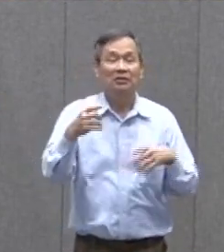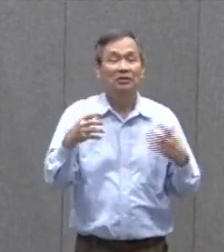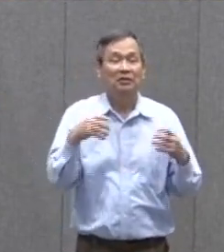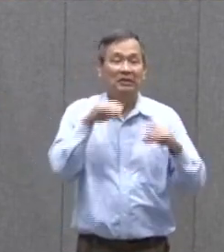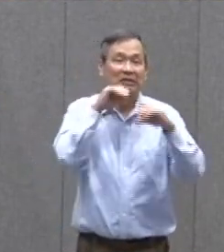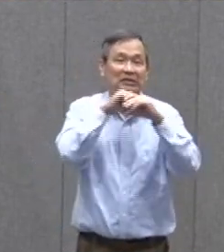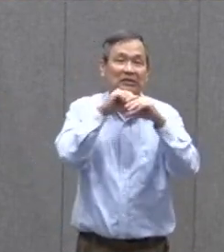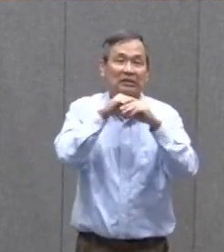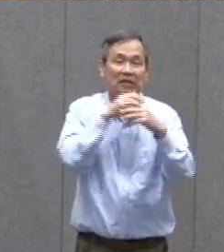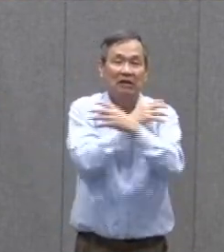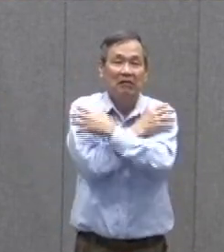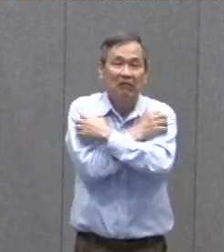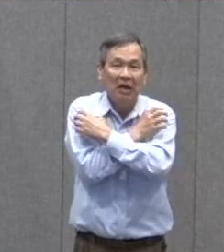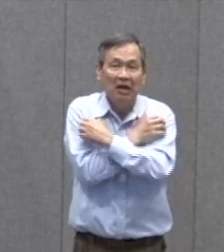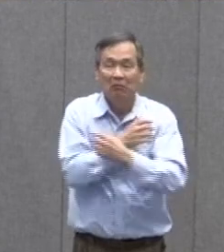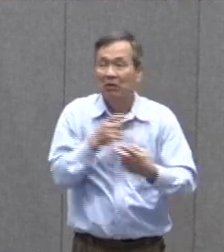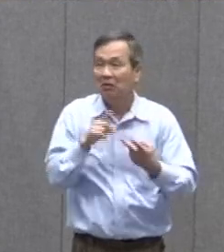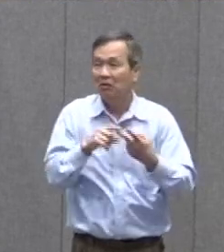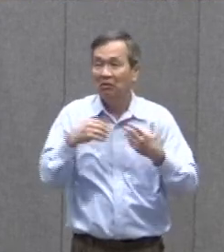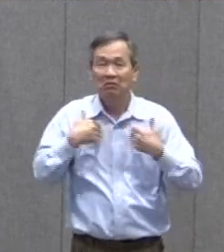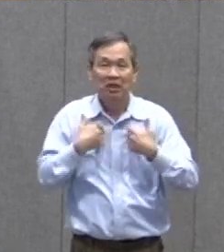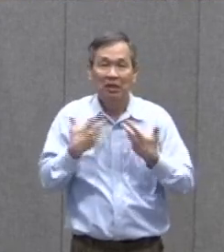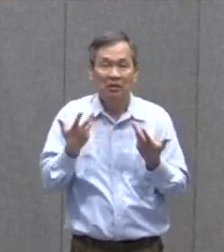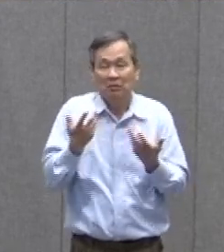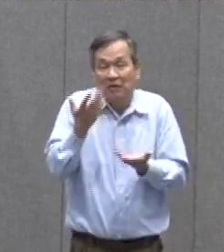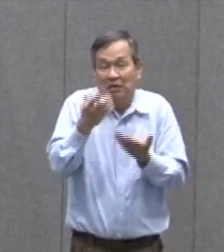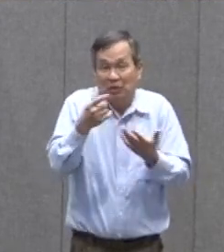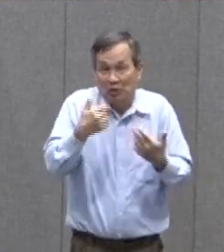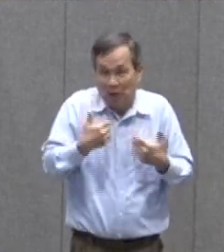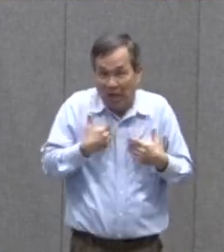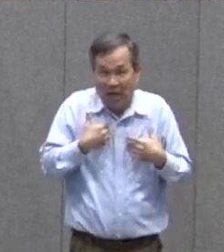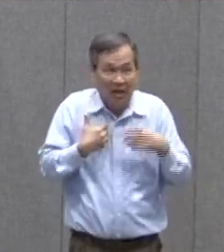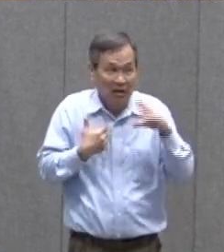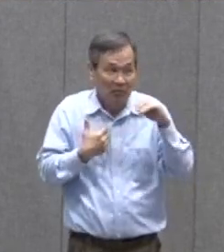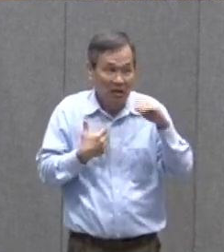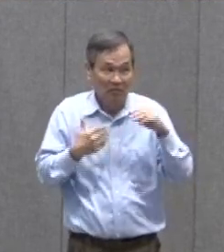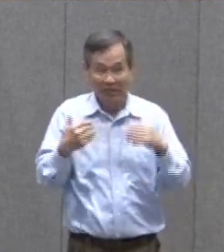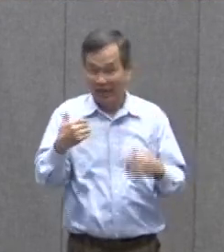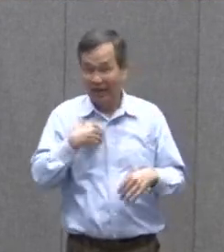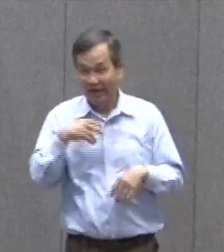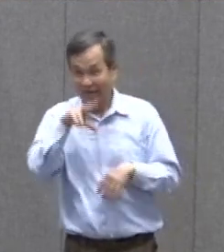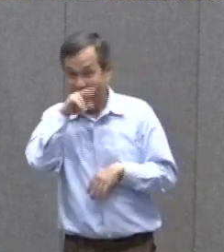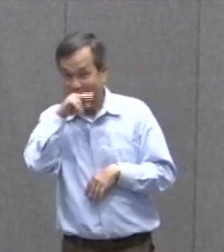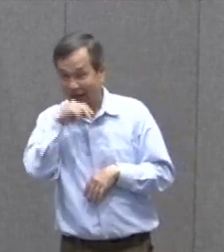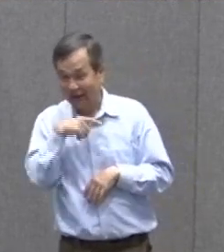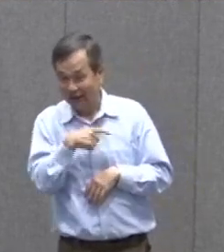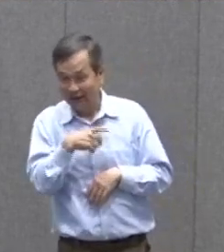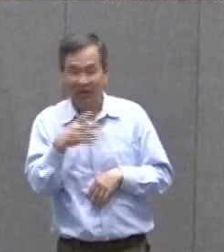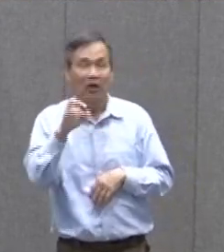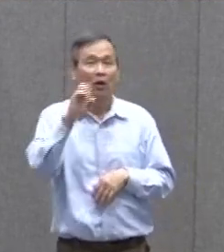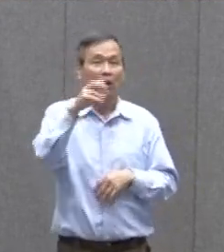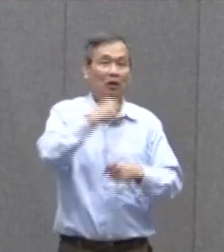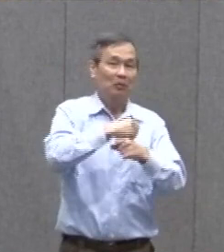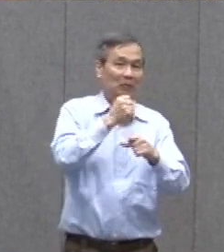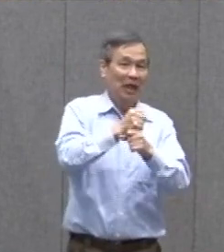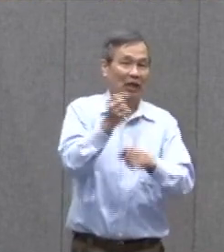Some of you may have puppets. This is my puppet duck. Or maybe you wanna make some like we did yesterday